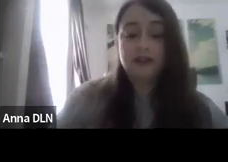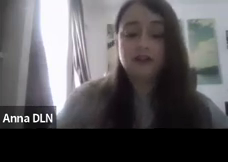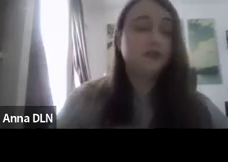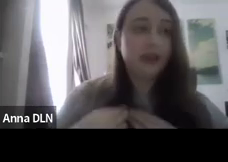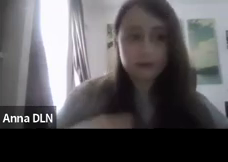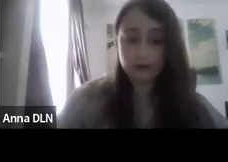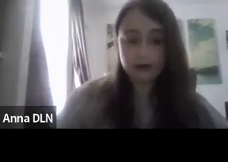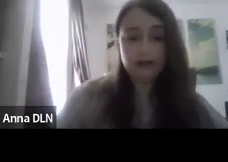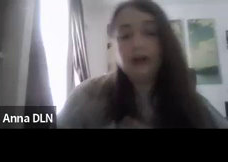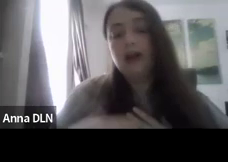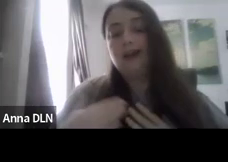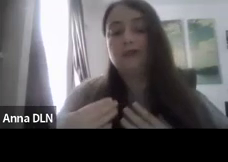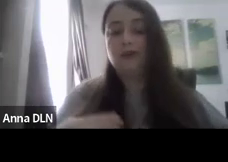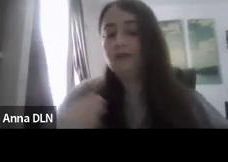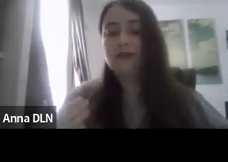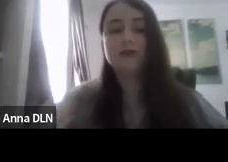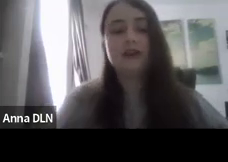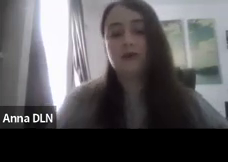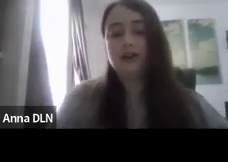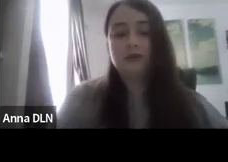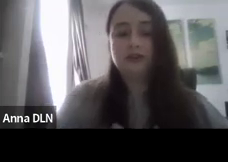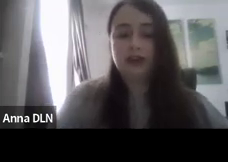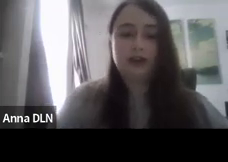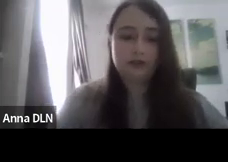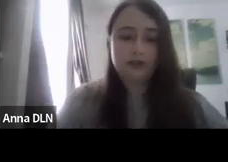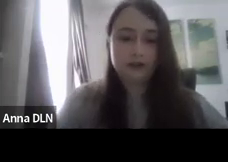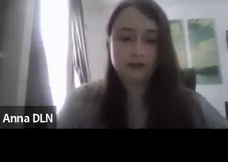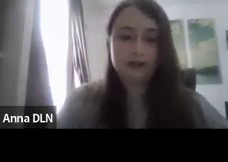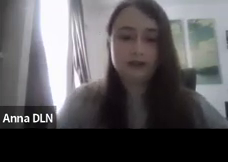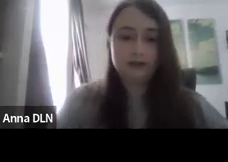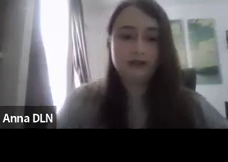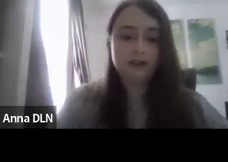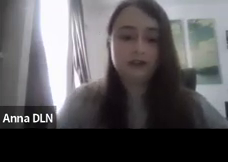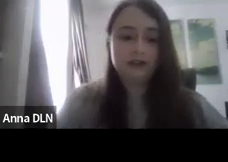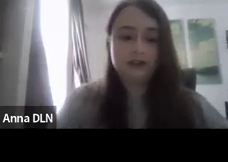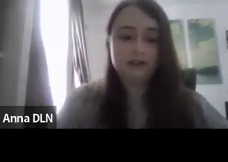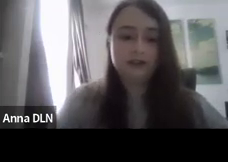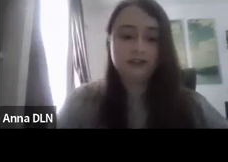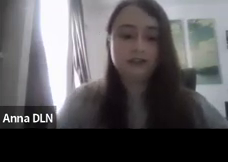extensions for everyone, and I also got a further 21 days because had evidence held by the disability services.